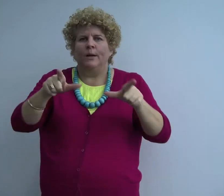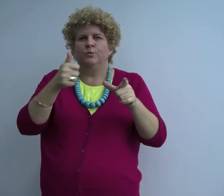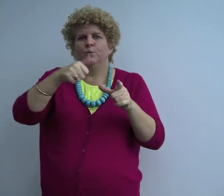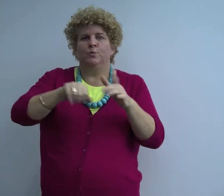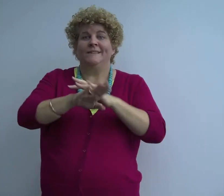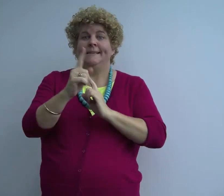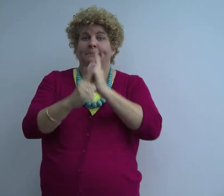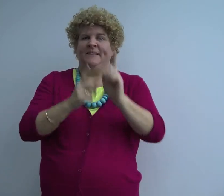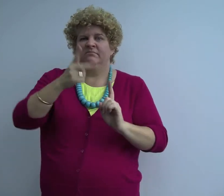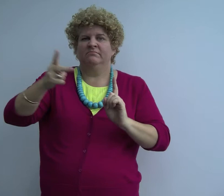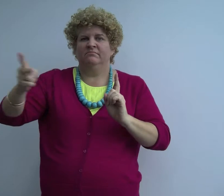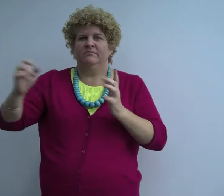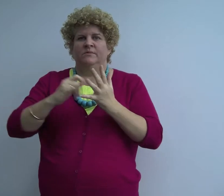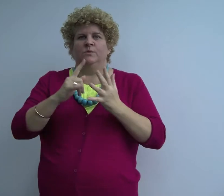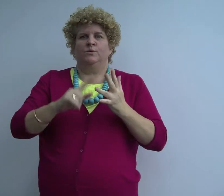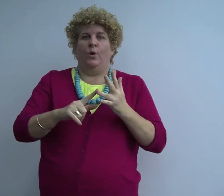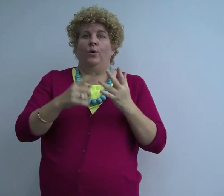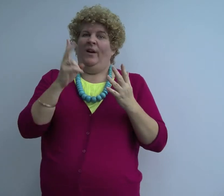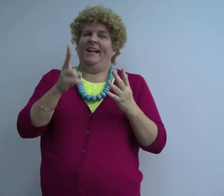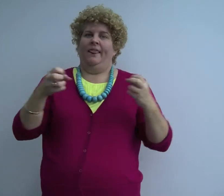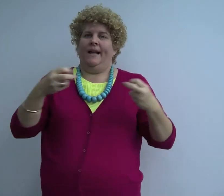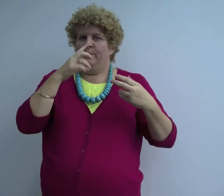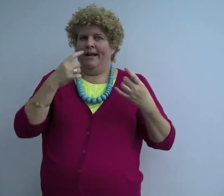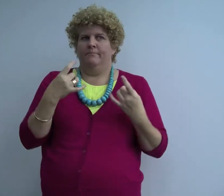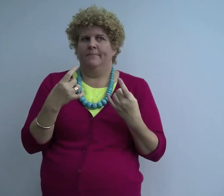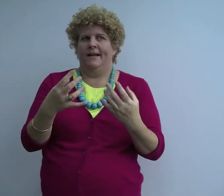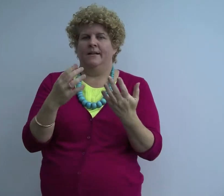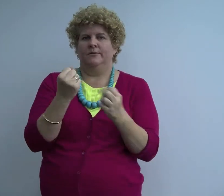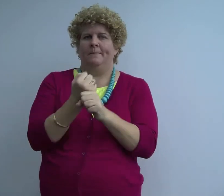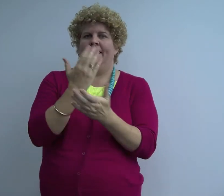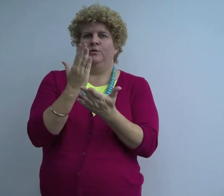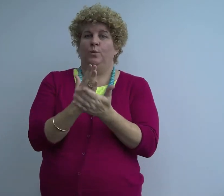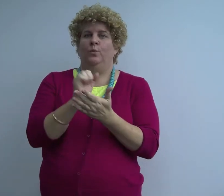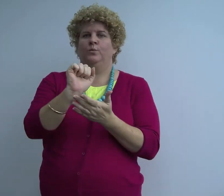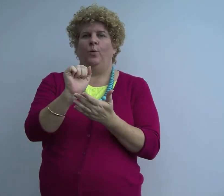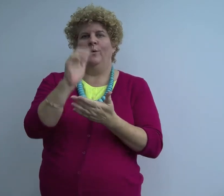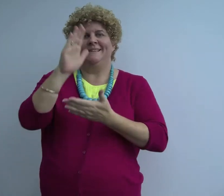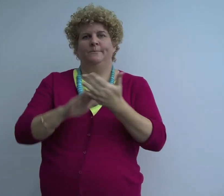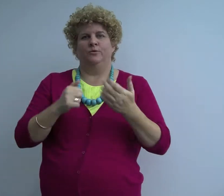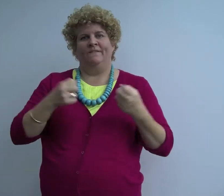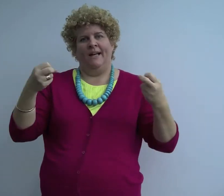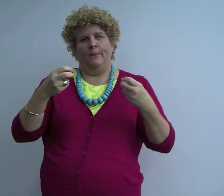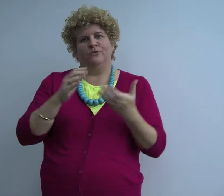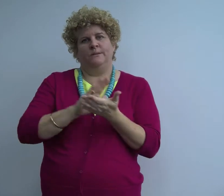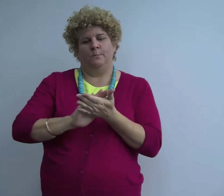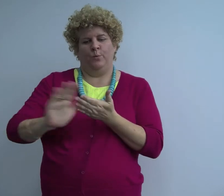that you might use in your workplace so that the captioners can prepare and to make sure that your captioning session is accurate.